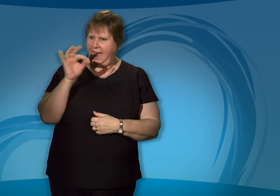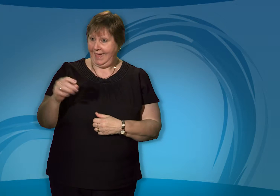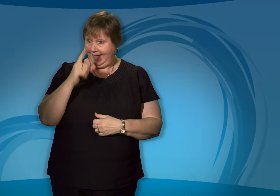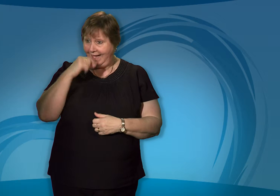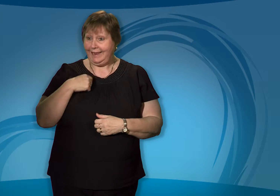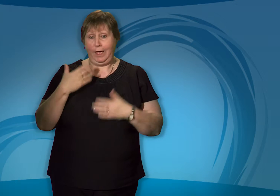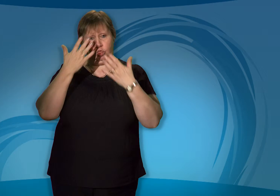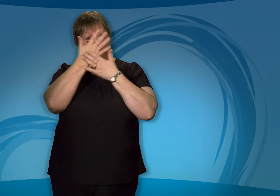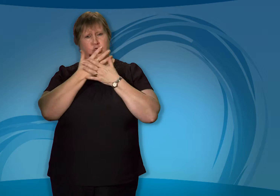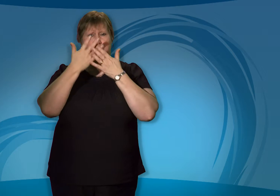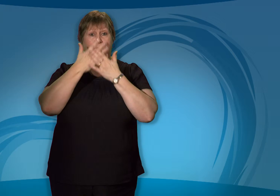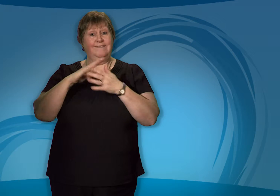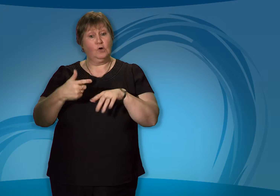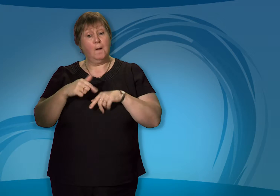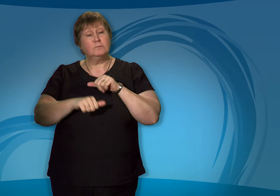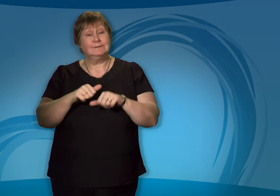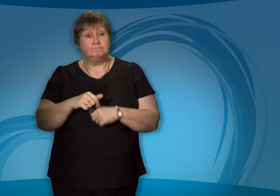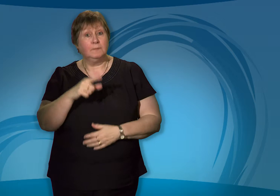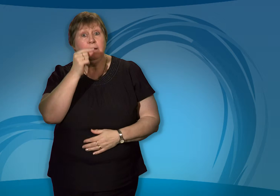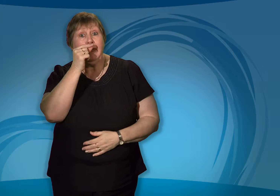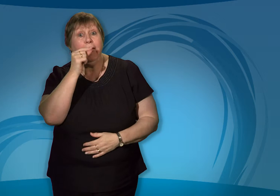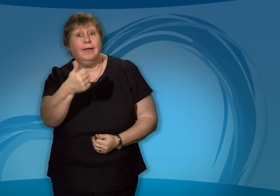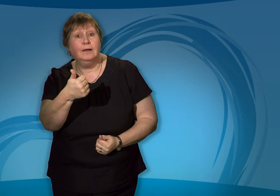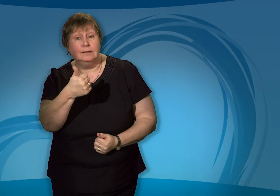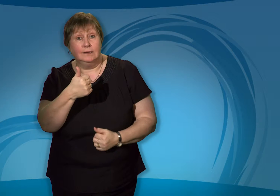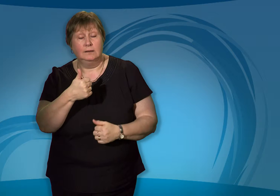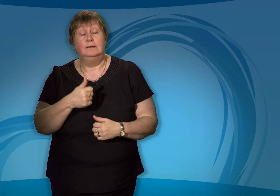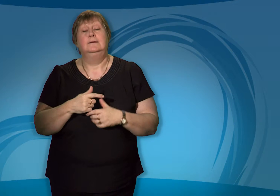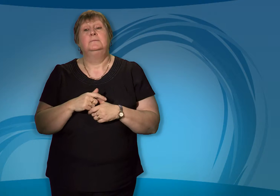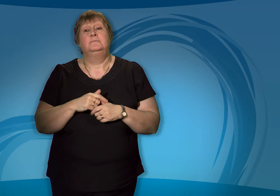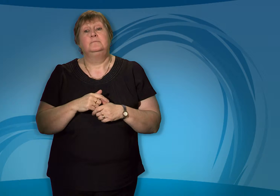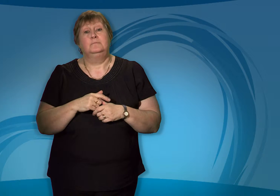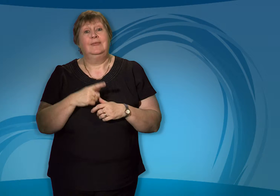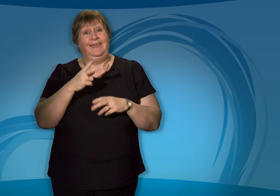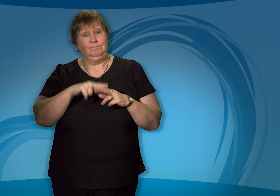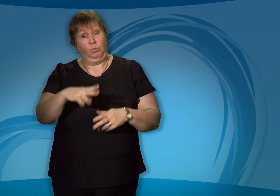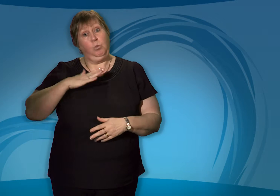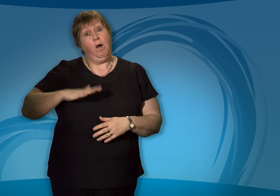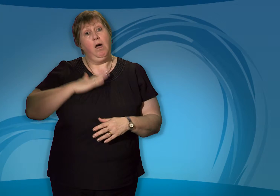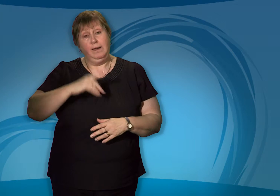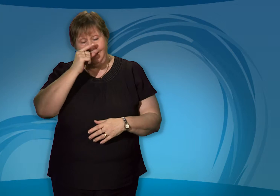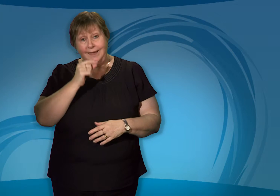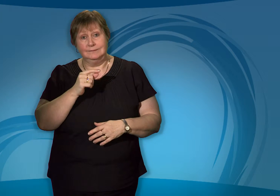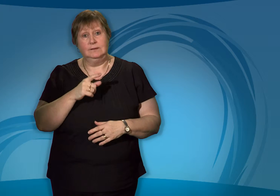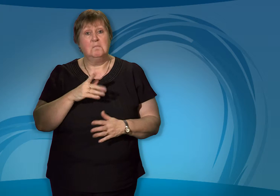Can I have sedation for the procedure? You may have a sedative injection for this procedure if you